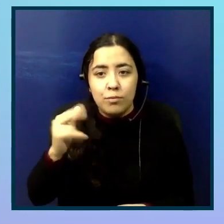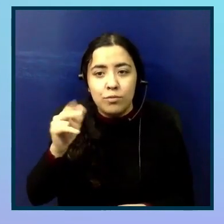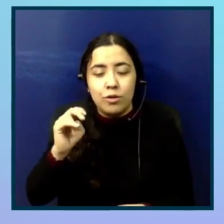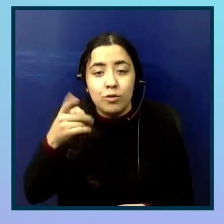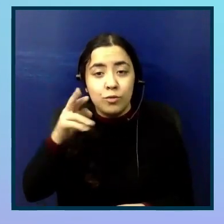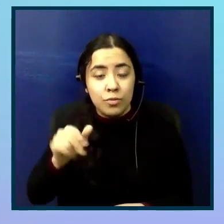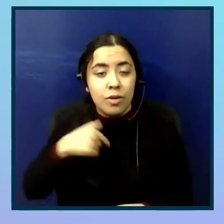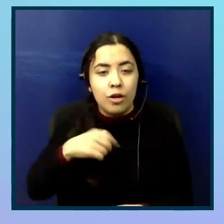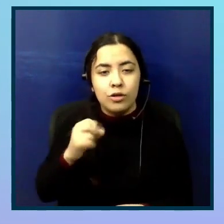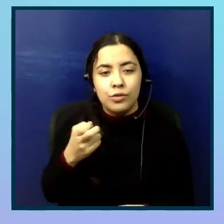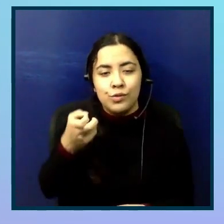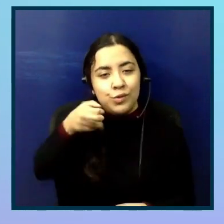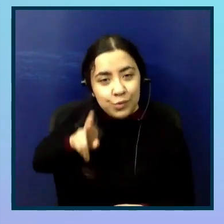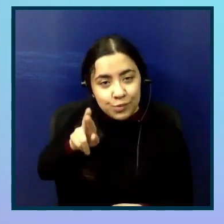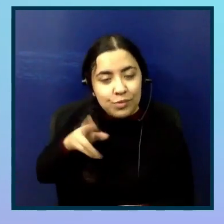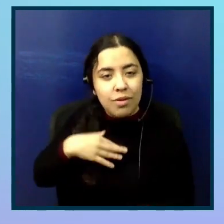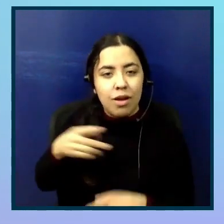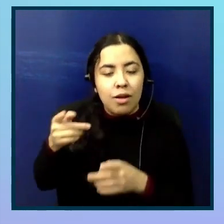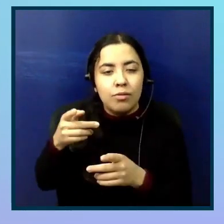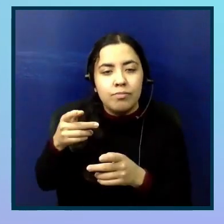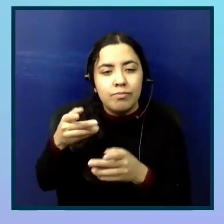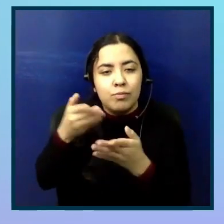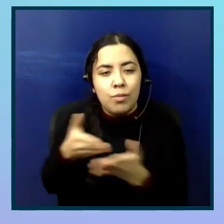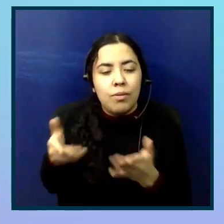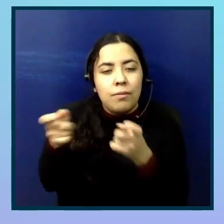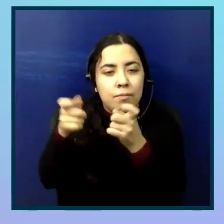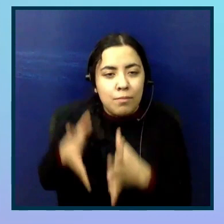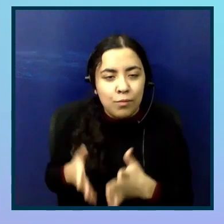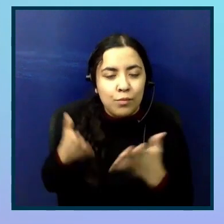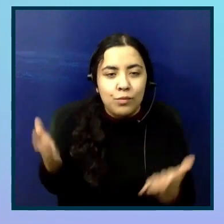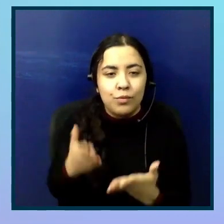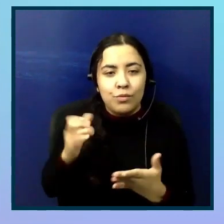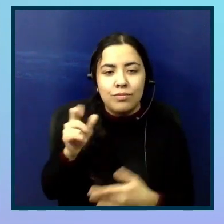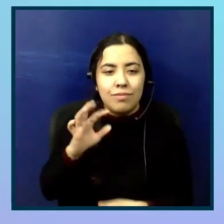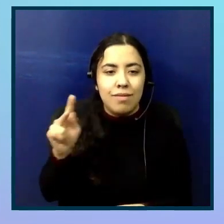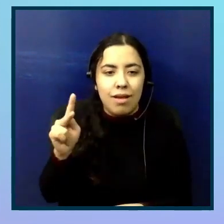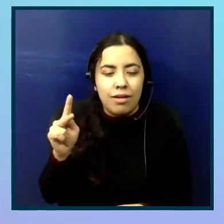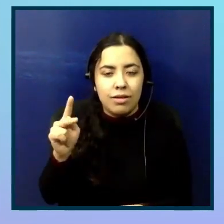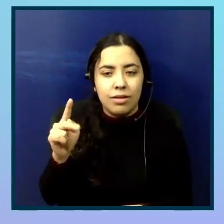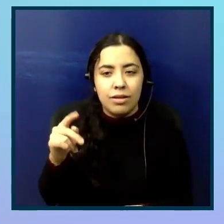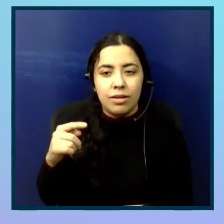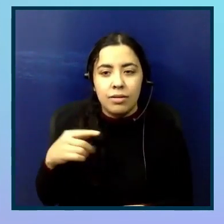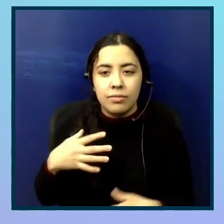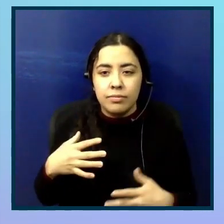And I'm a product manager at Slack as well. I am wearing the, to describe myself,